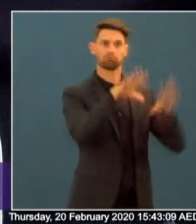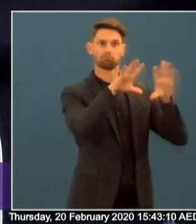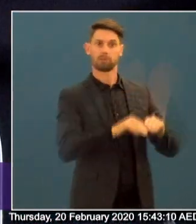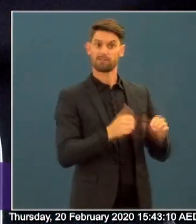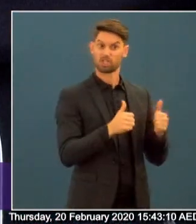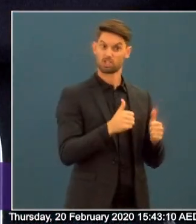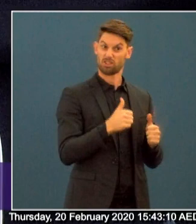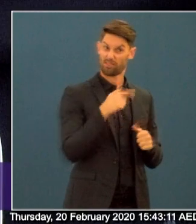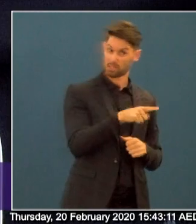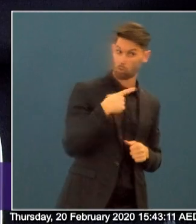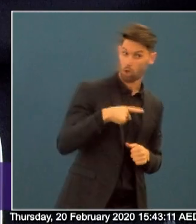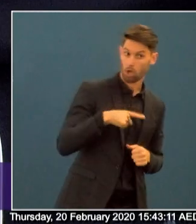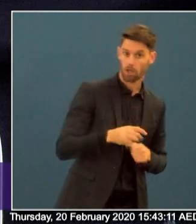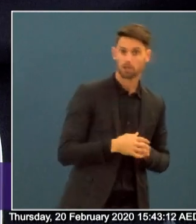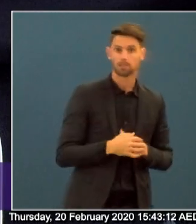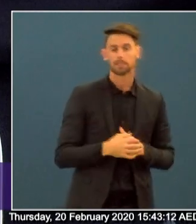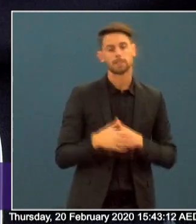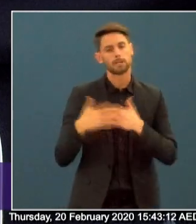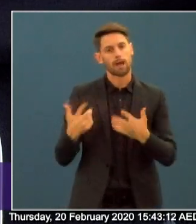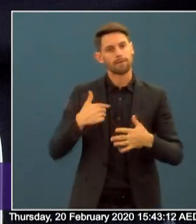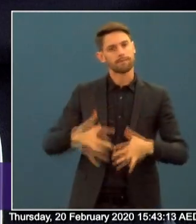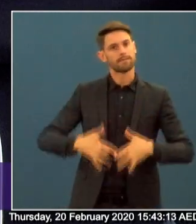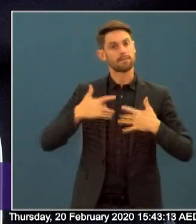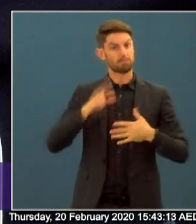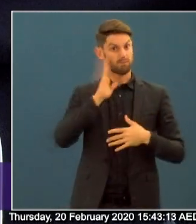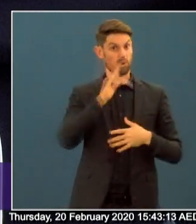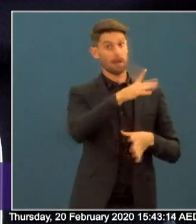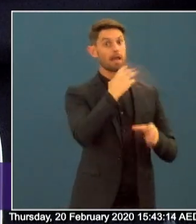I believe accountability that was delivered at a high level across